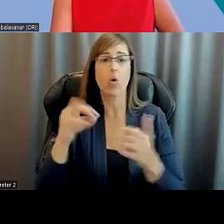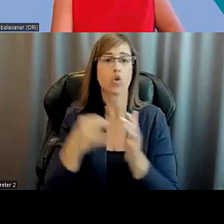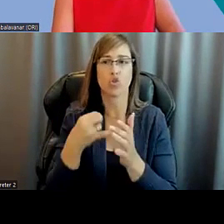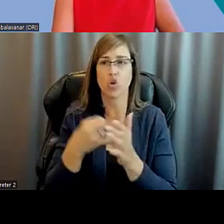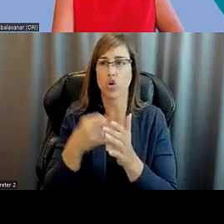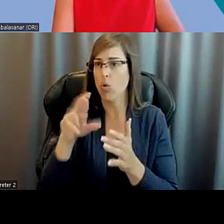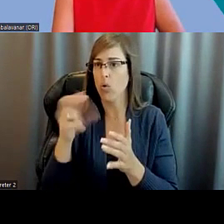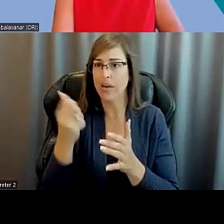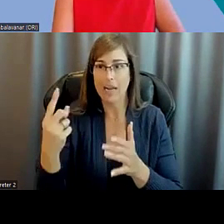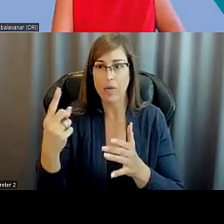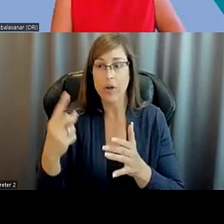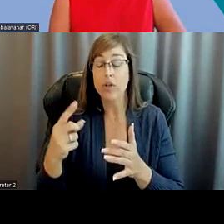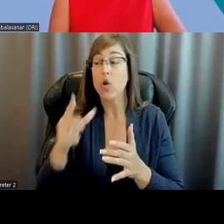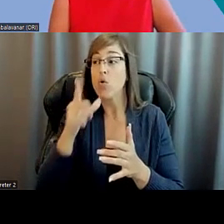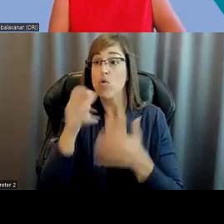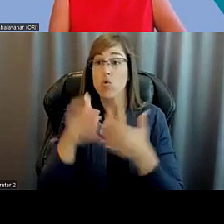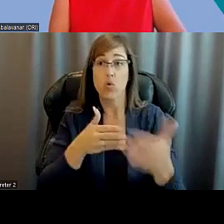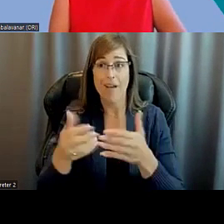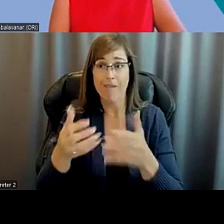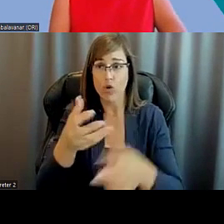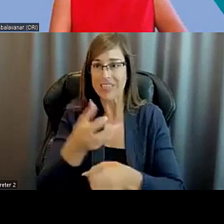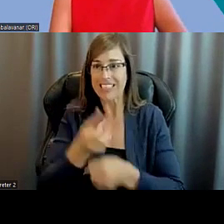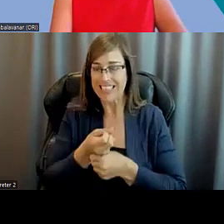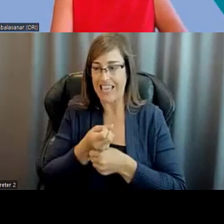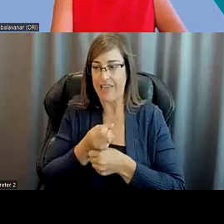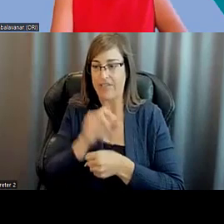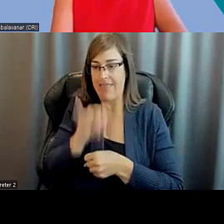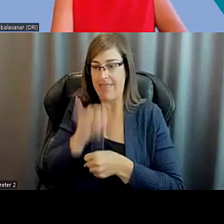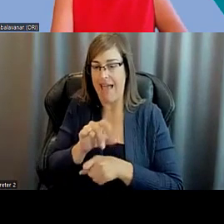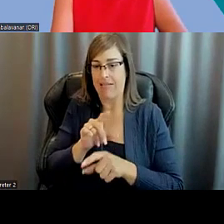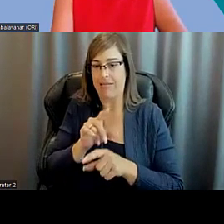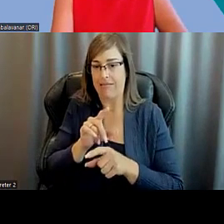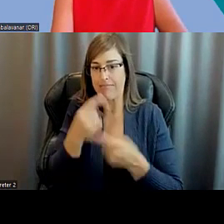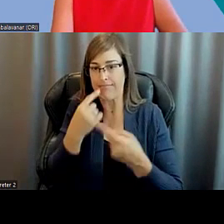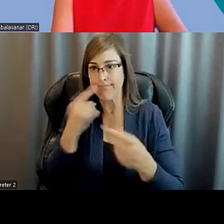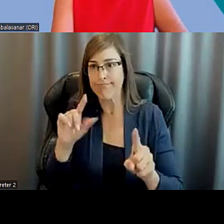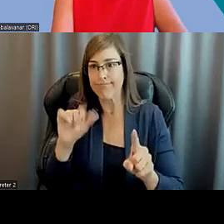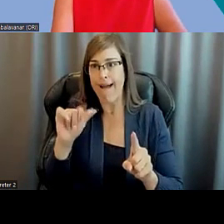so whoever receives the allegation conduct an assessment to see